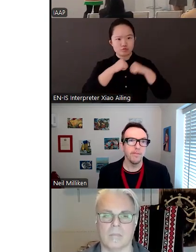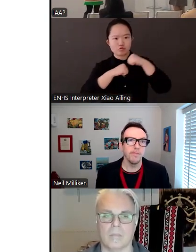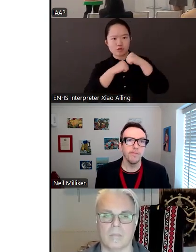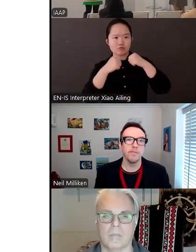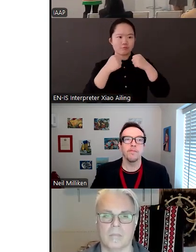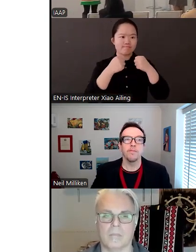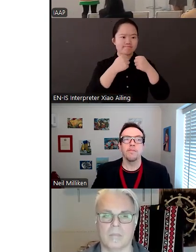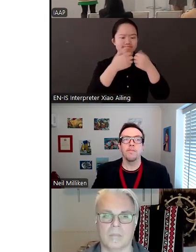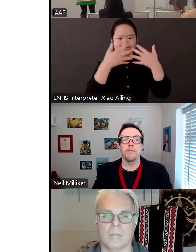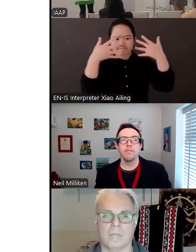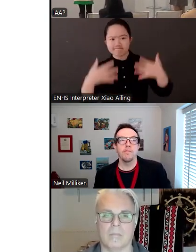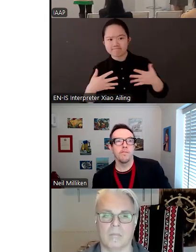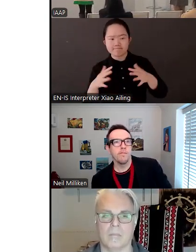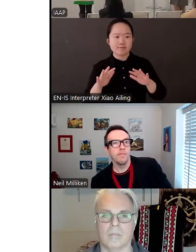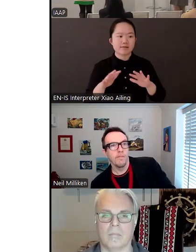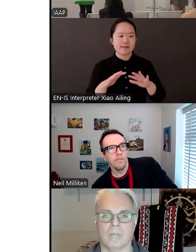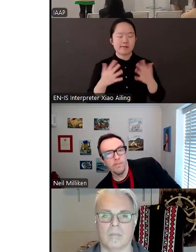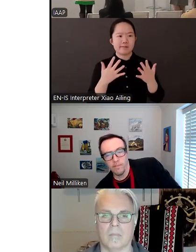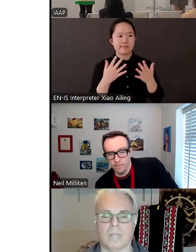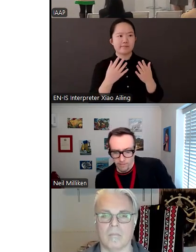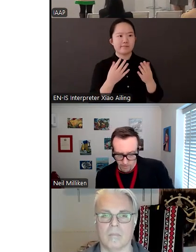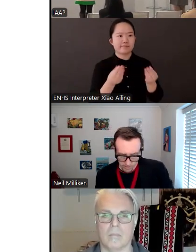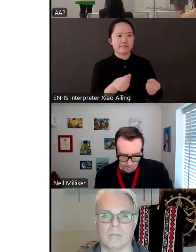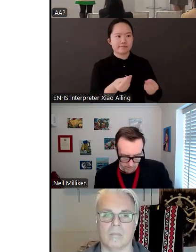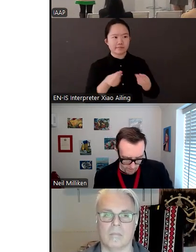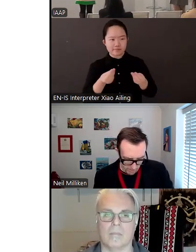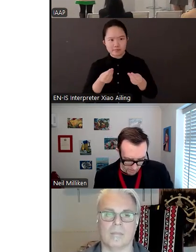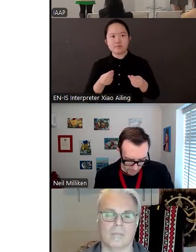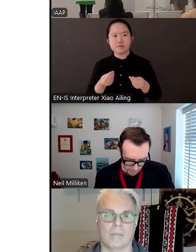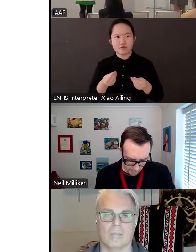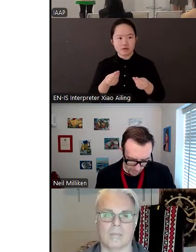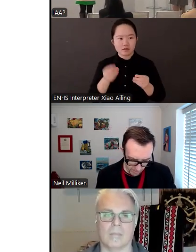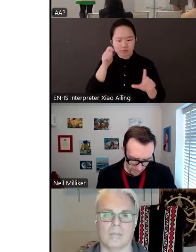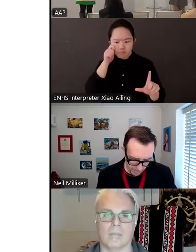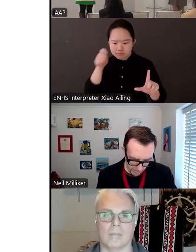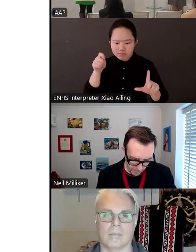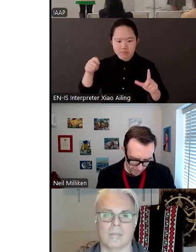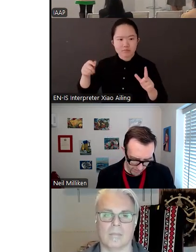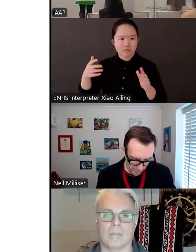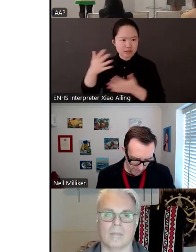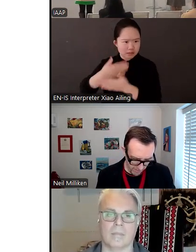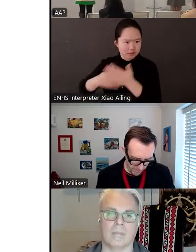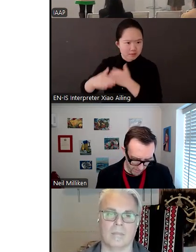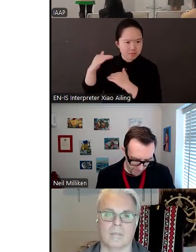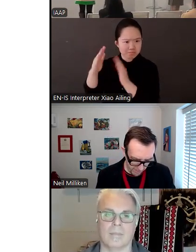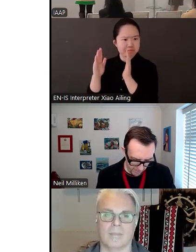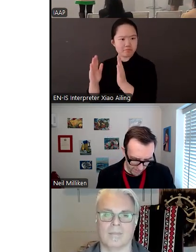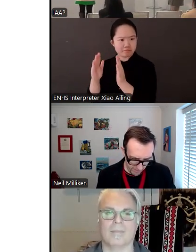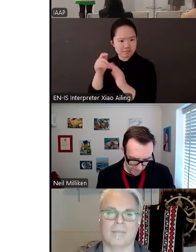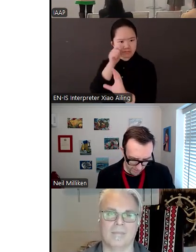Or do we understand disability is actually a very normal, human trait that all of us might encounter, and therefore we have to support people